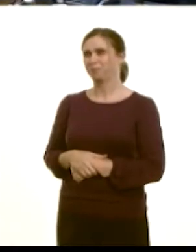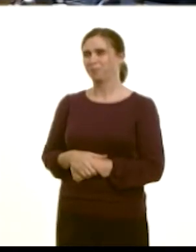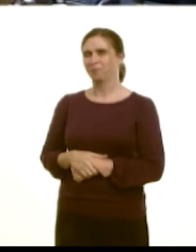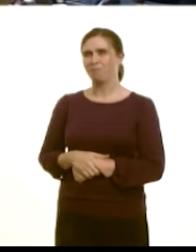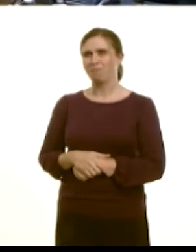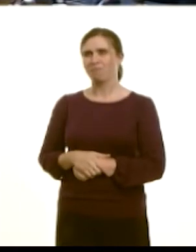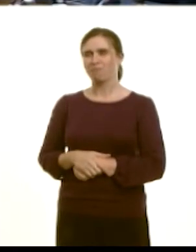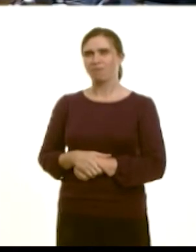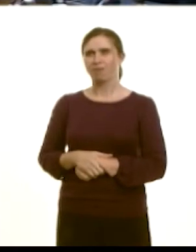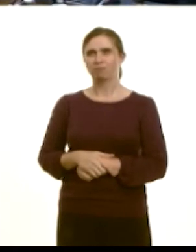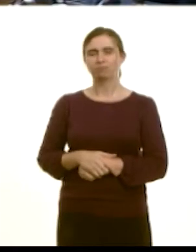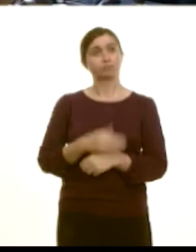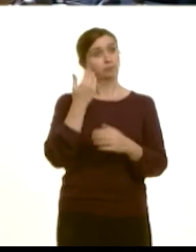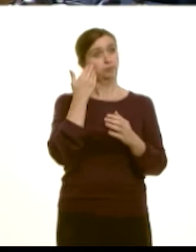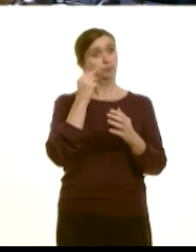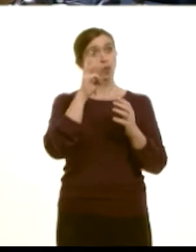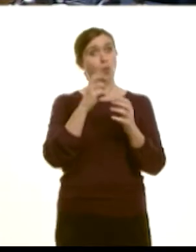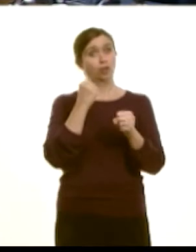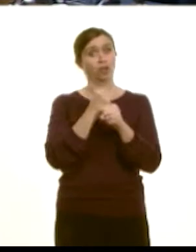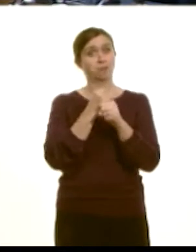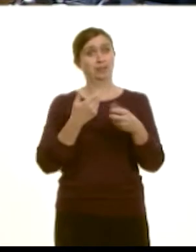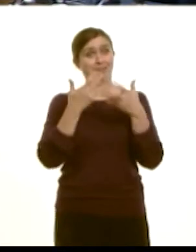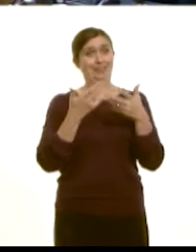William Graham: The latest published Welsh Government statistics for visits to tourist